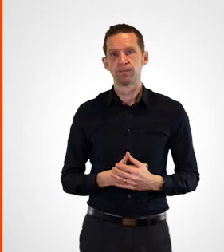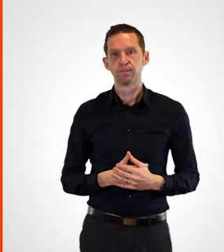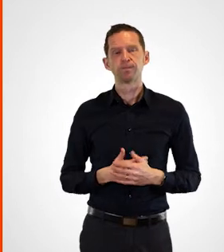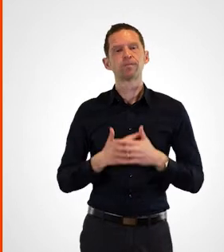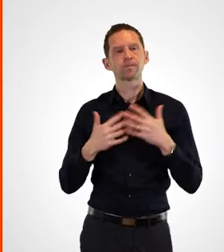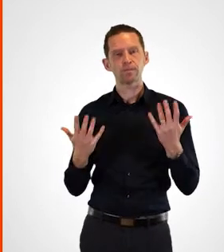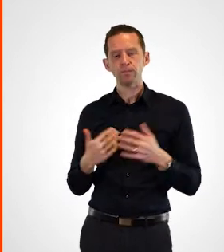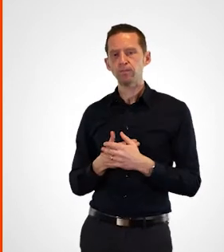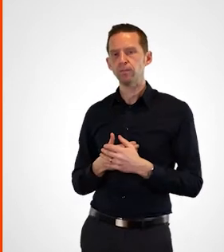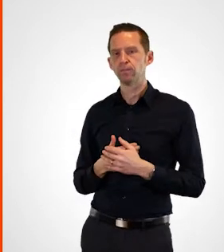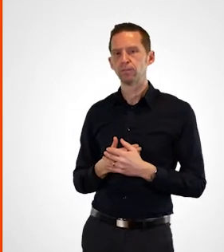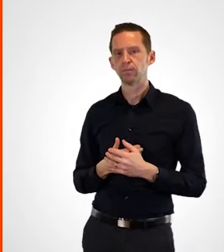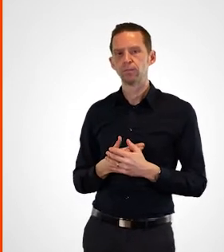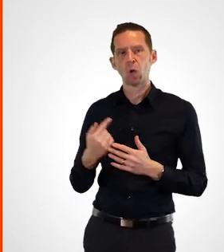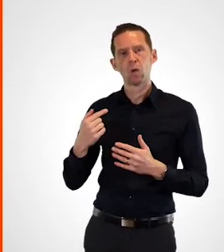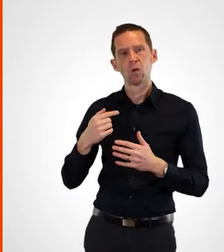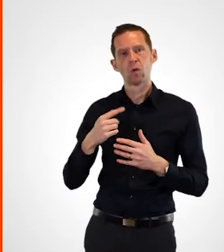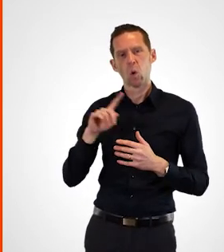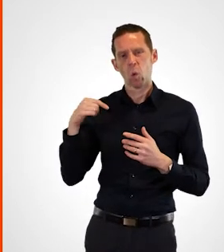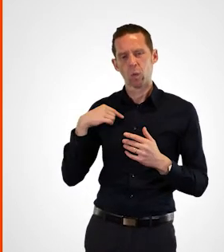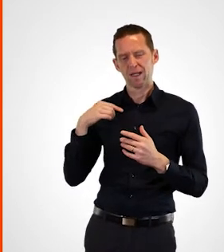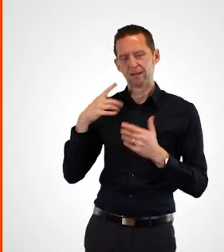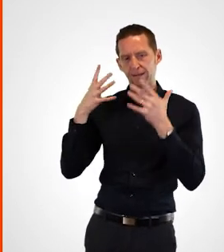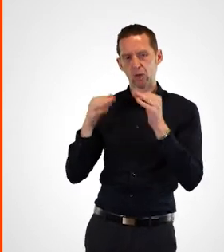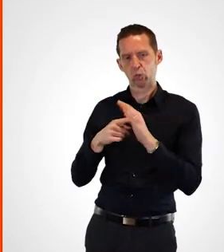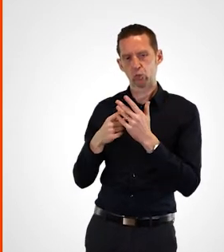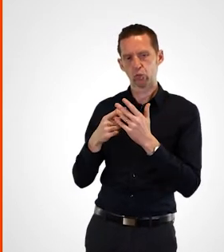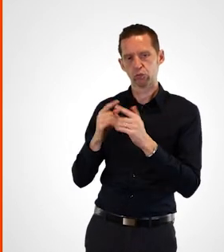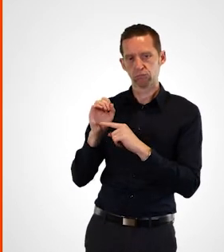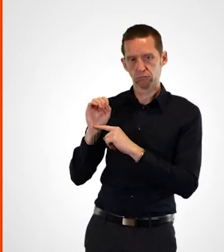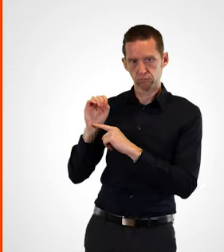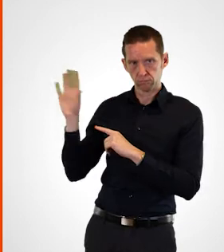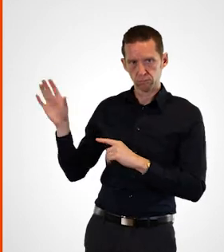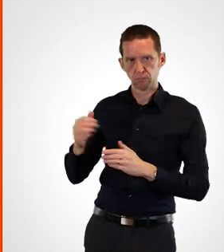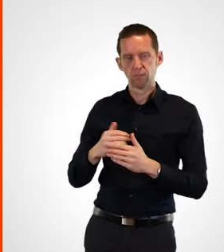So what we've pulled out or what we've created here is basically